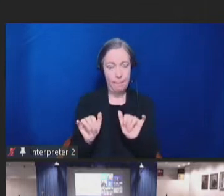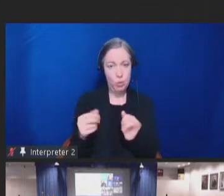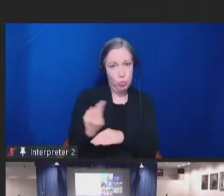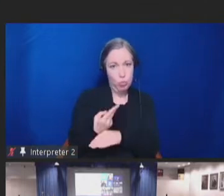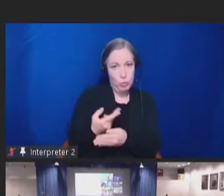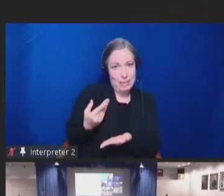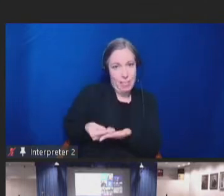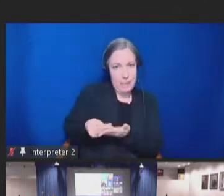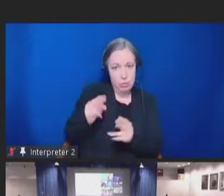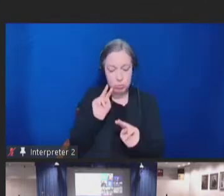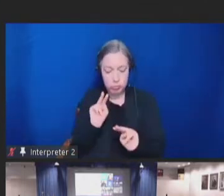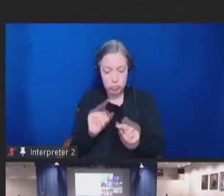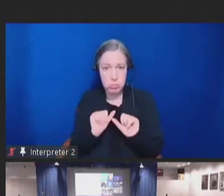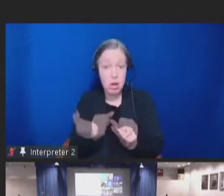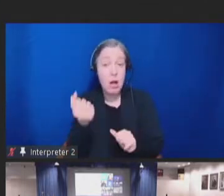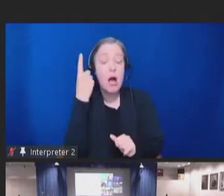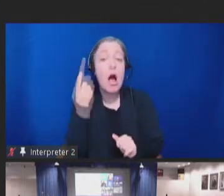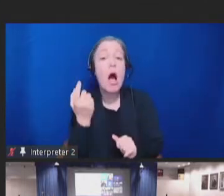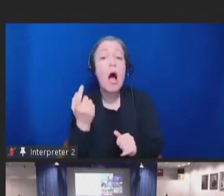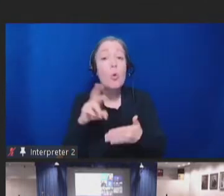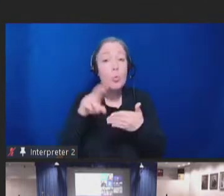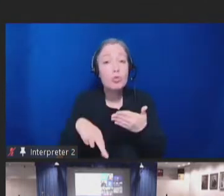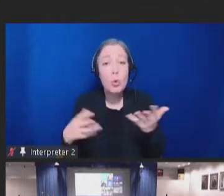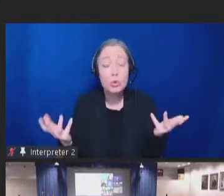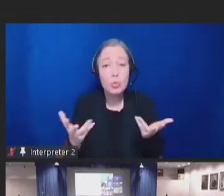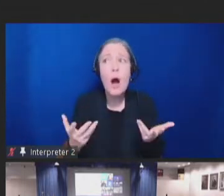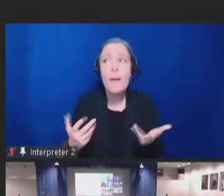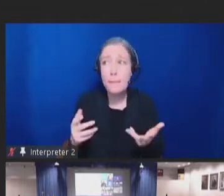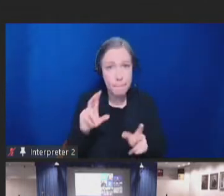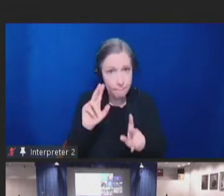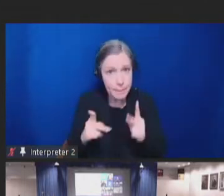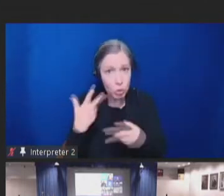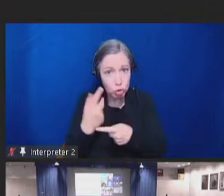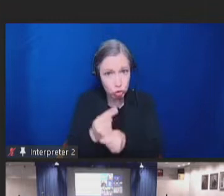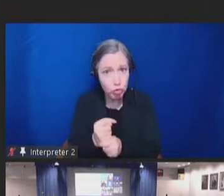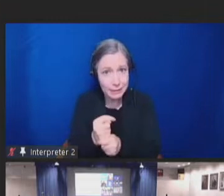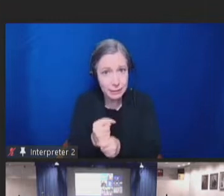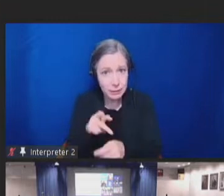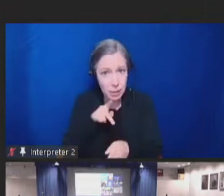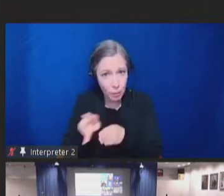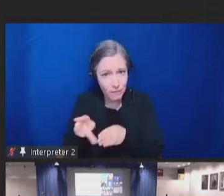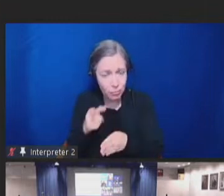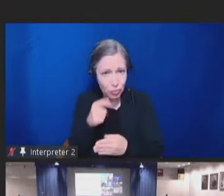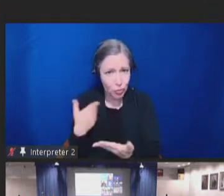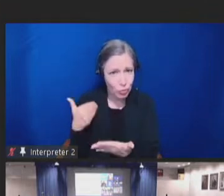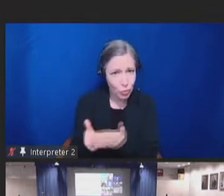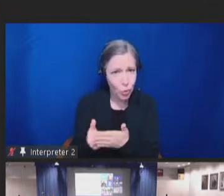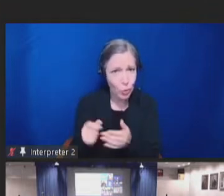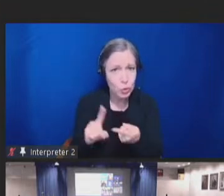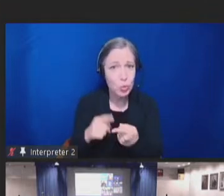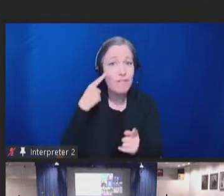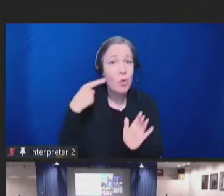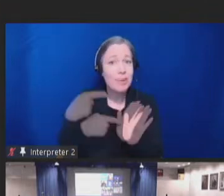trust professionals who they are closer to, like their own personal or family doctors, their child